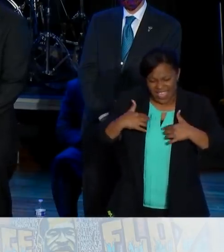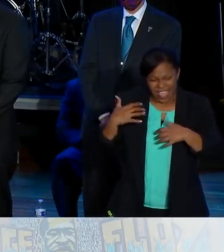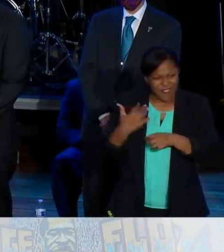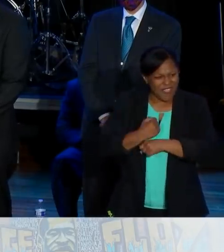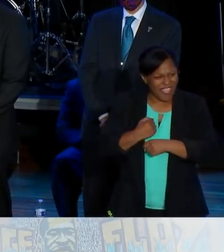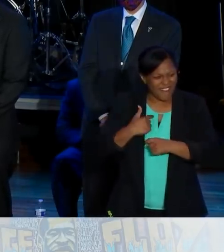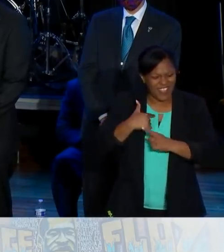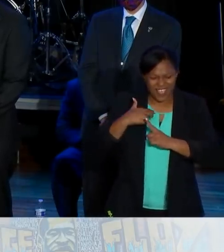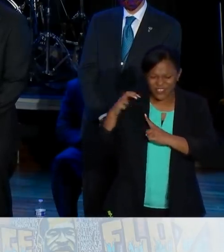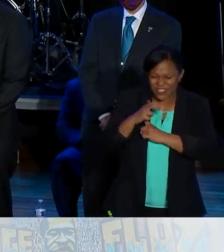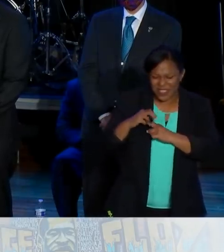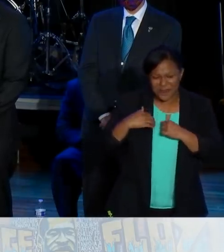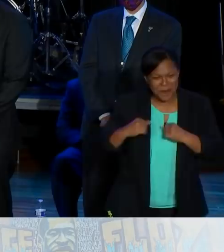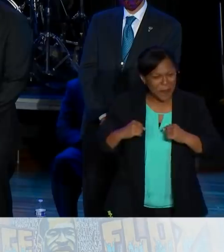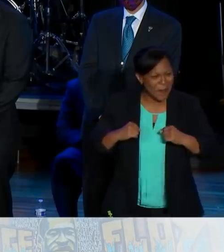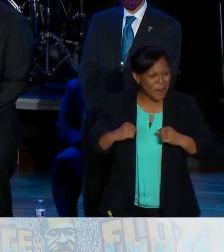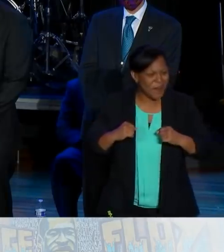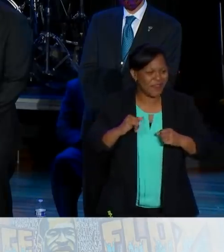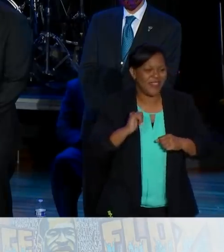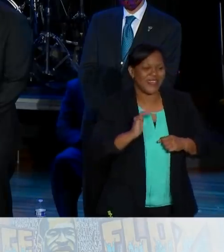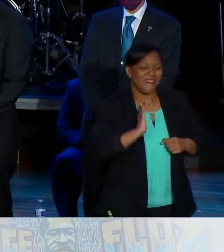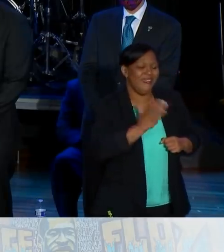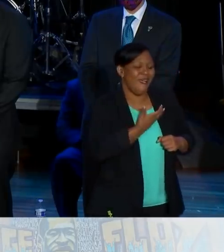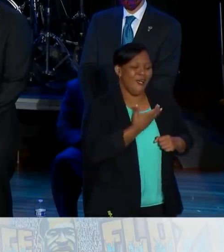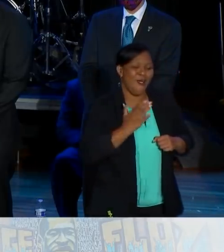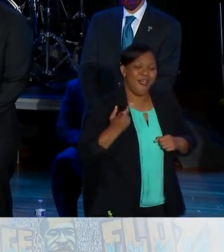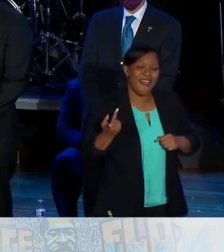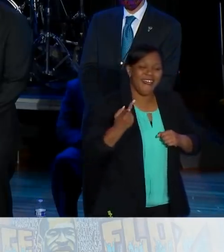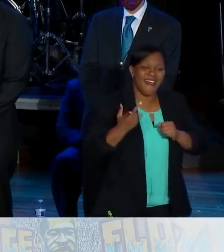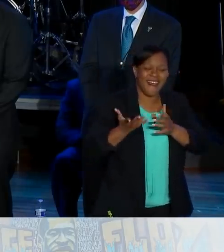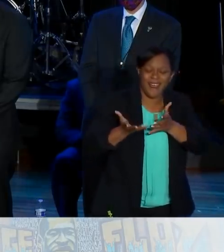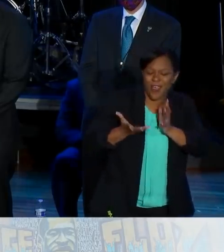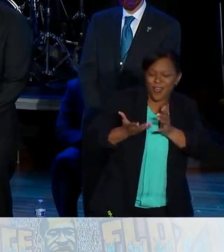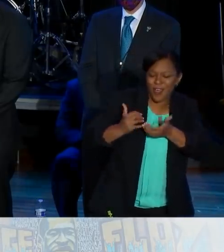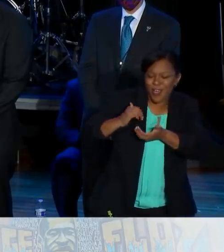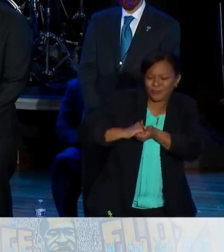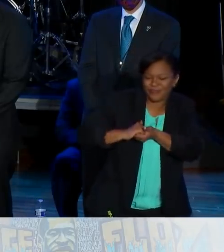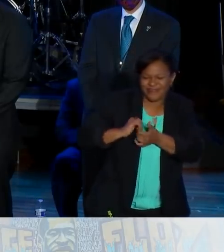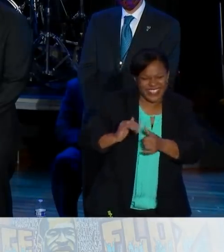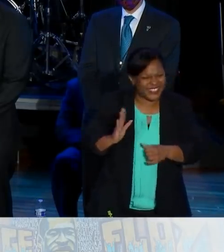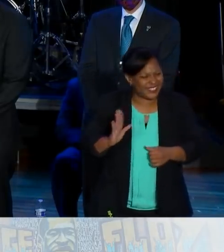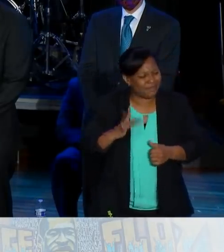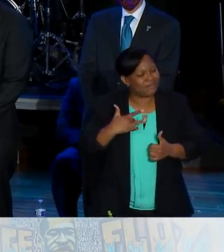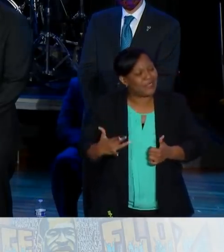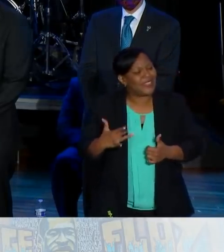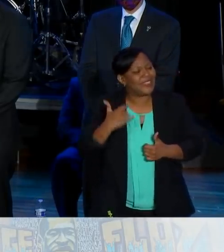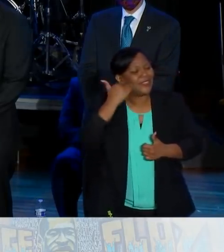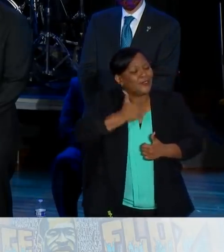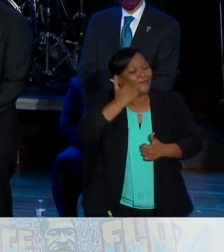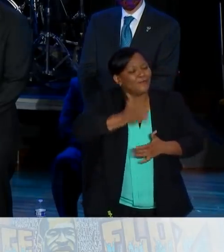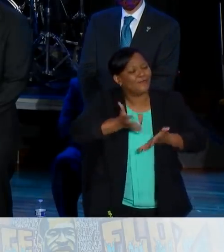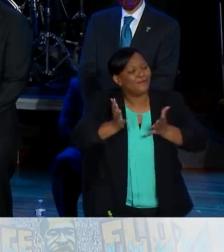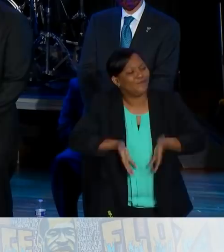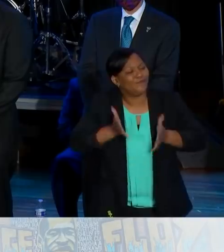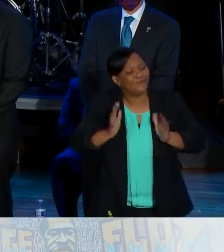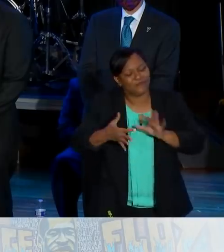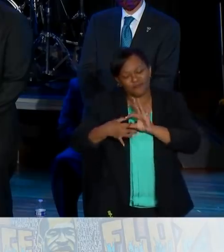ARE YOU GOOD? AND HE SAID I FEEL LIKE I WON A CHAMPIONSHIP.